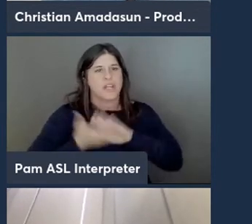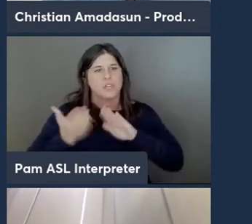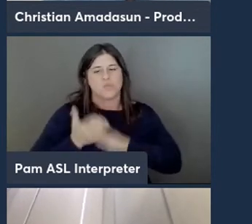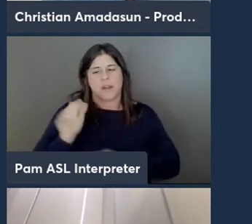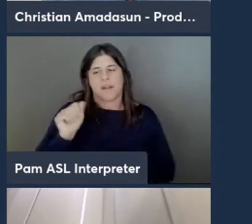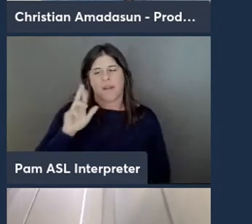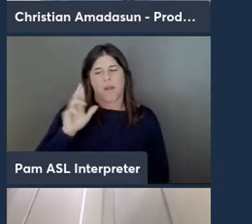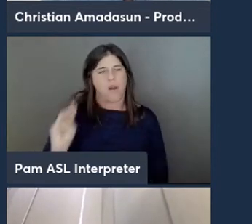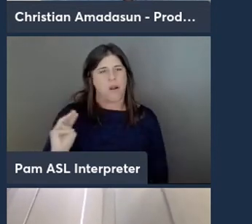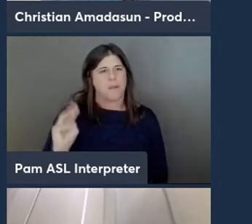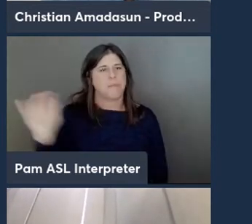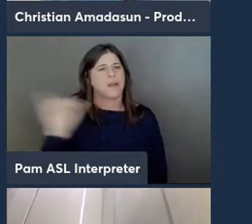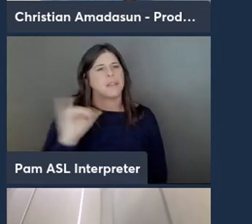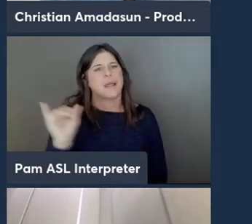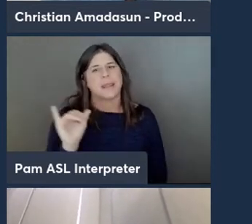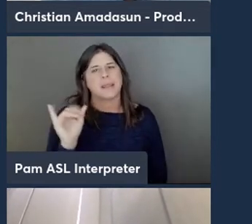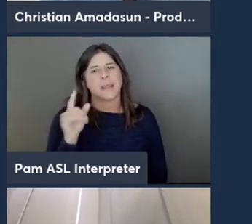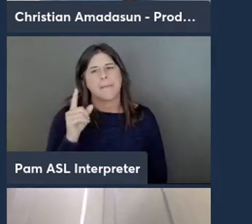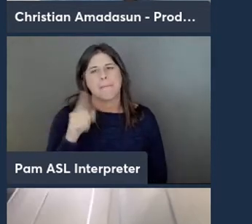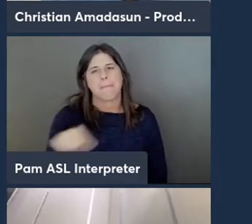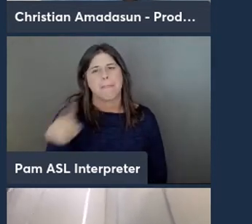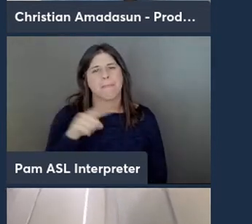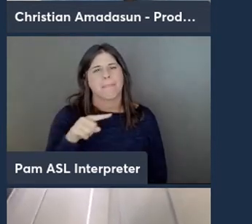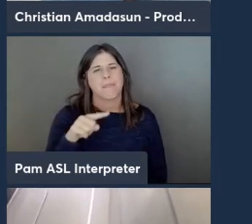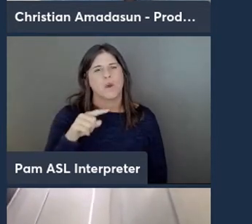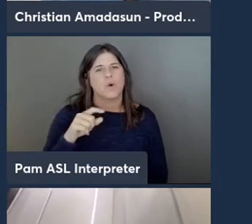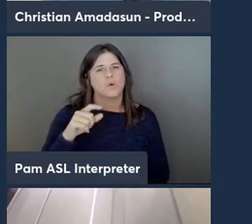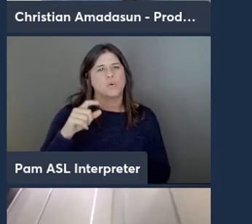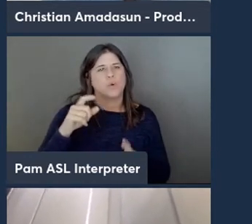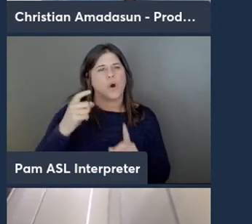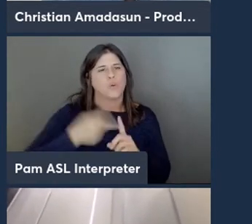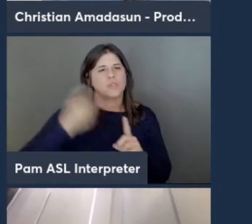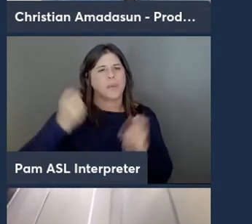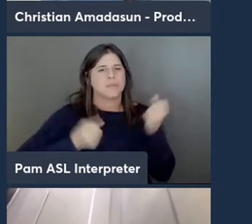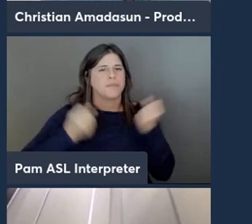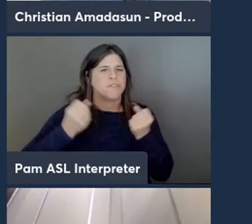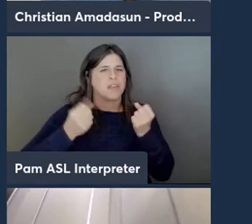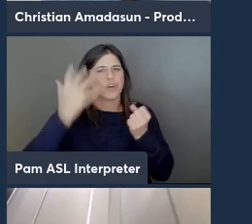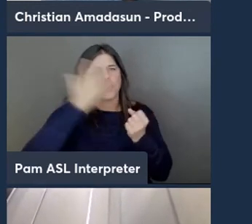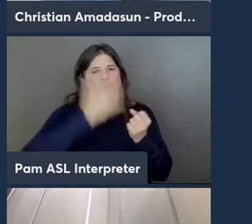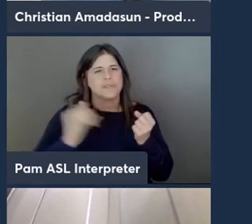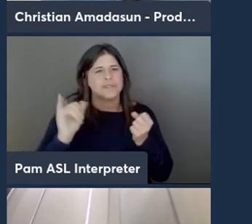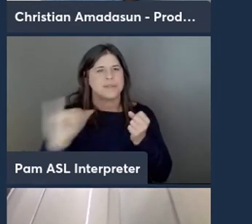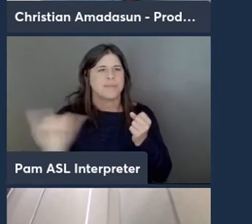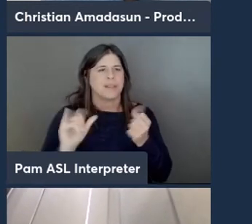such as these autonomous vehicle, simulation or perception systems.